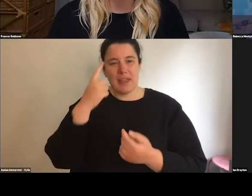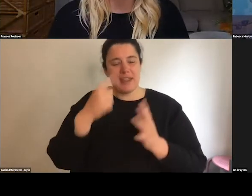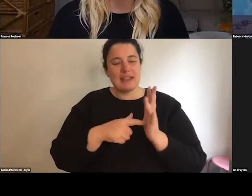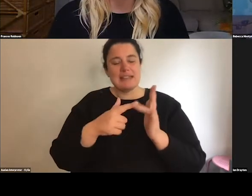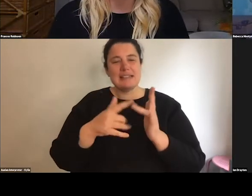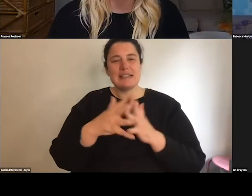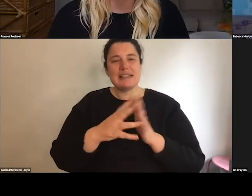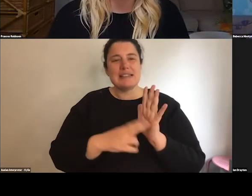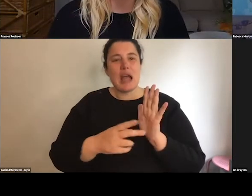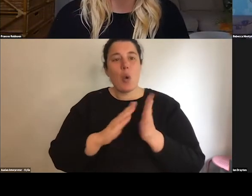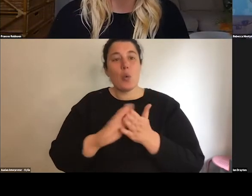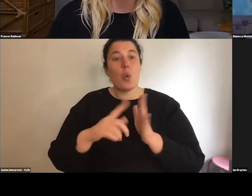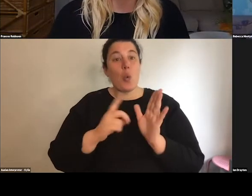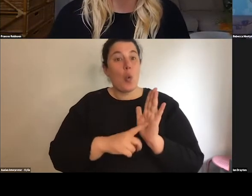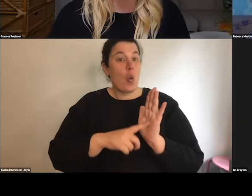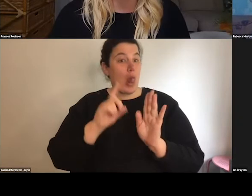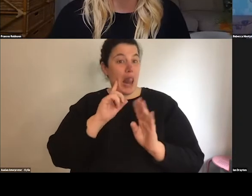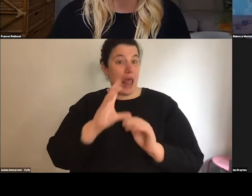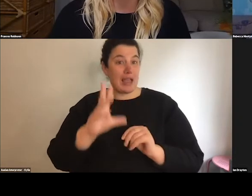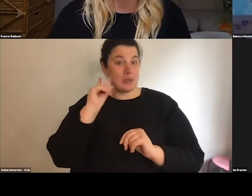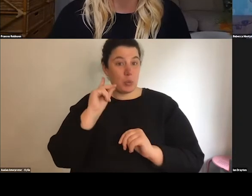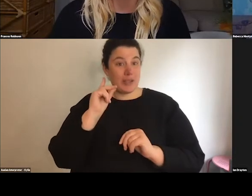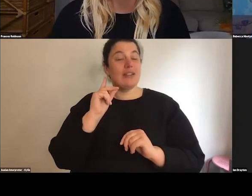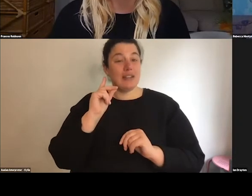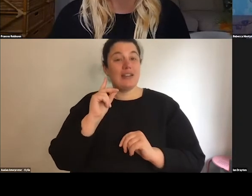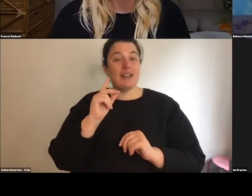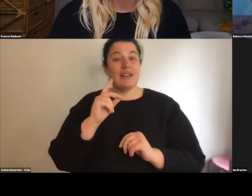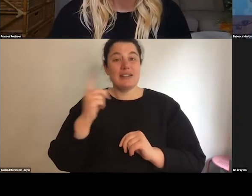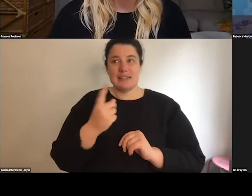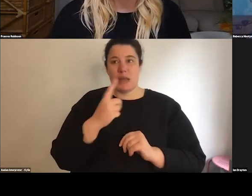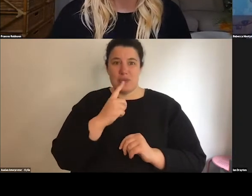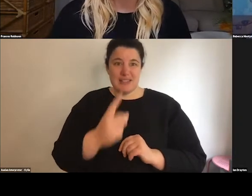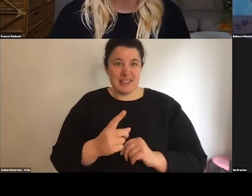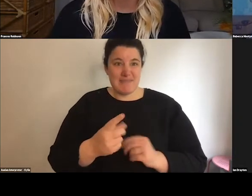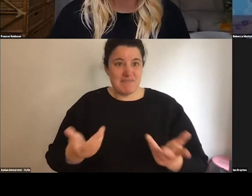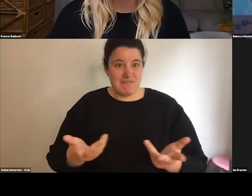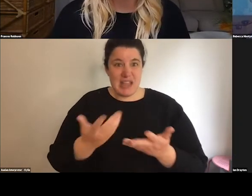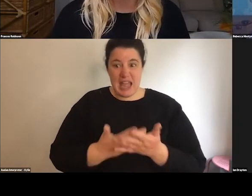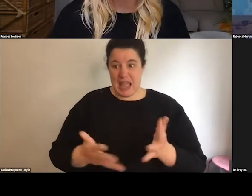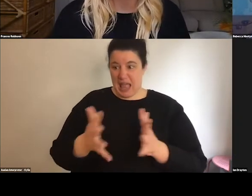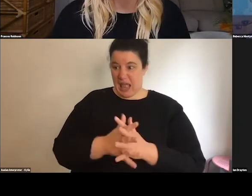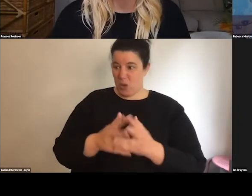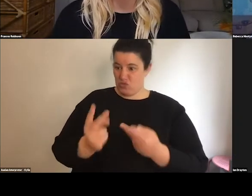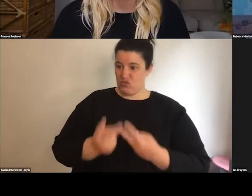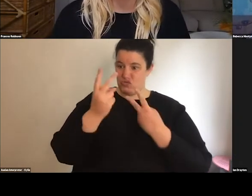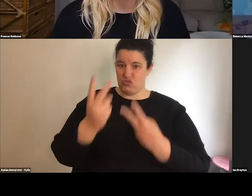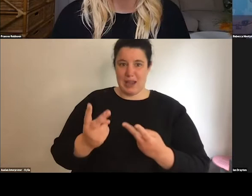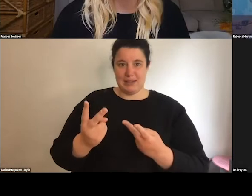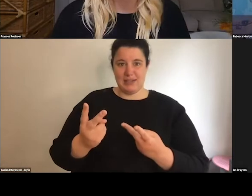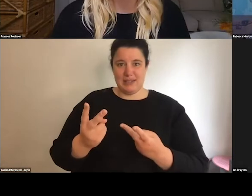of the consultation, somebody posed how can rest be a revolutionary act?